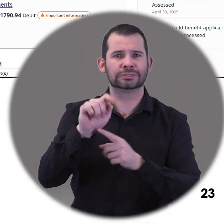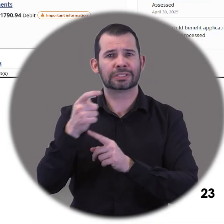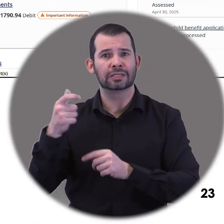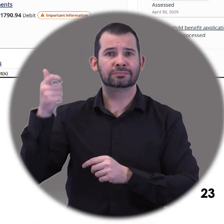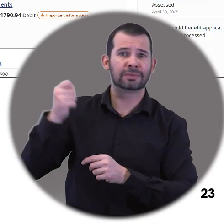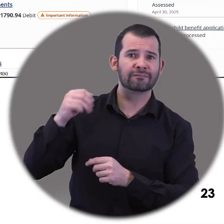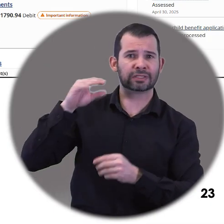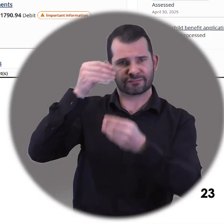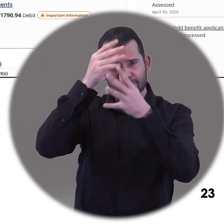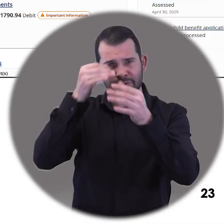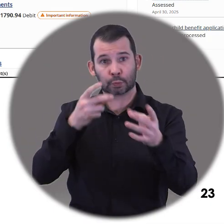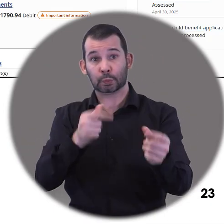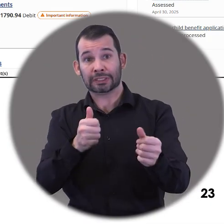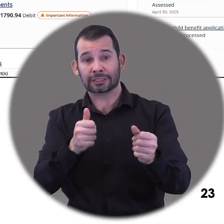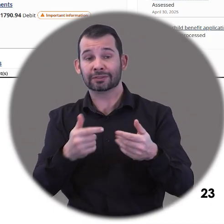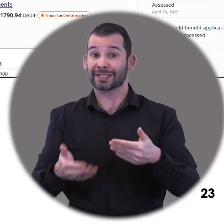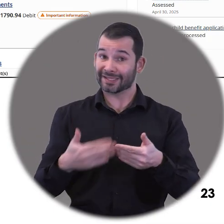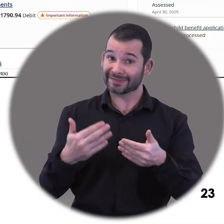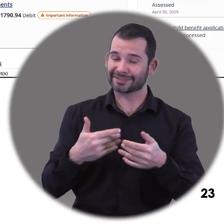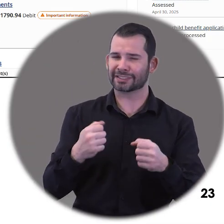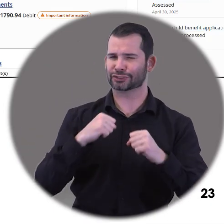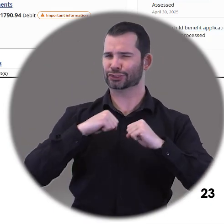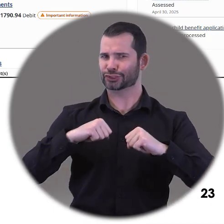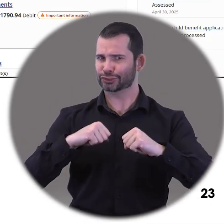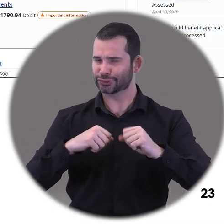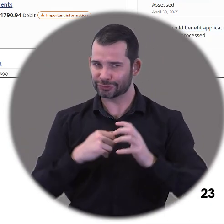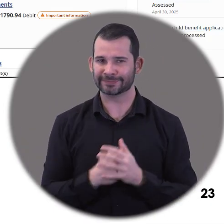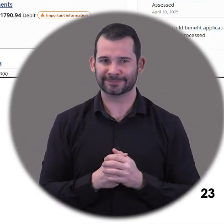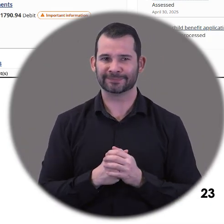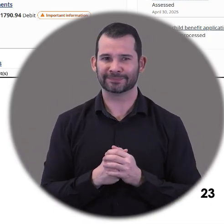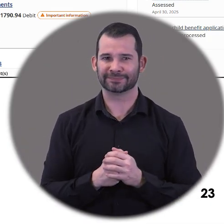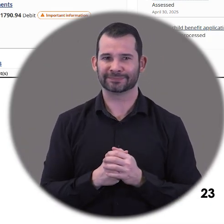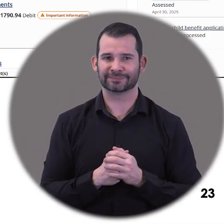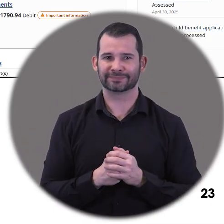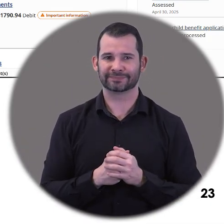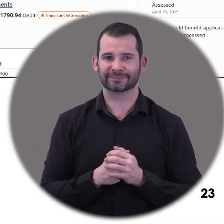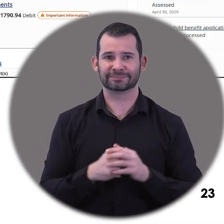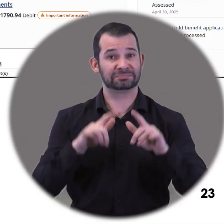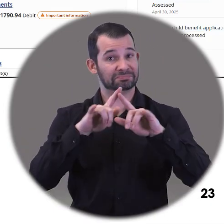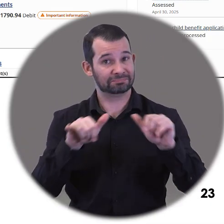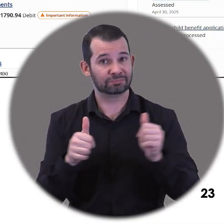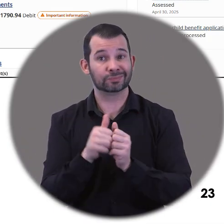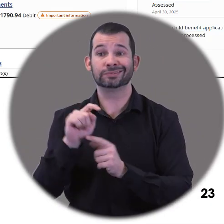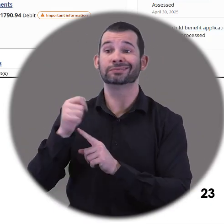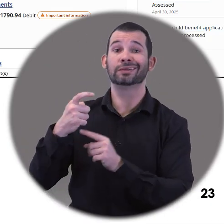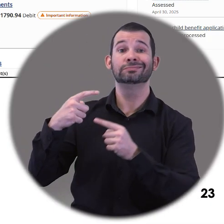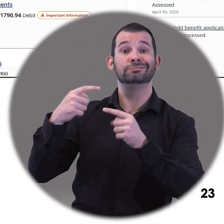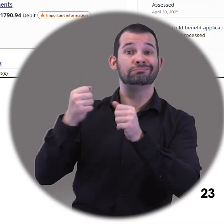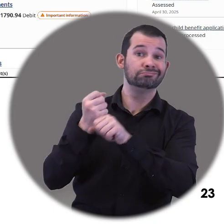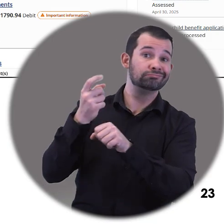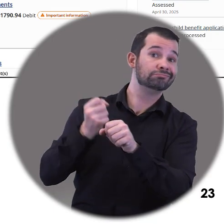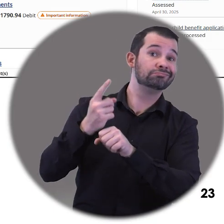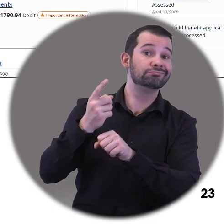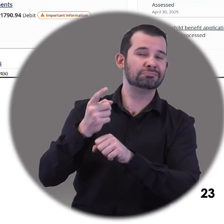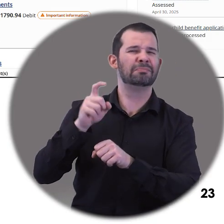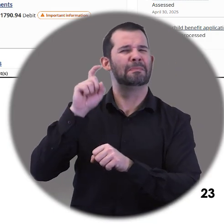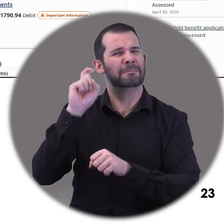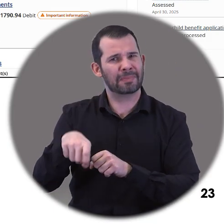information quickly, conveniently, and securely. Along with doing your taxes every year,